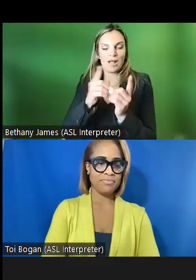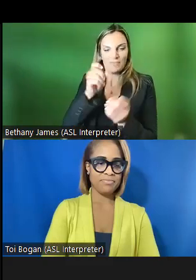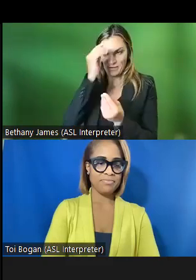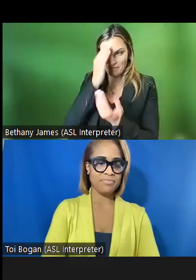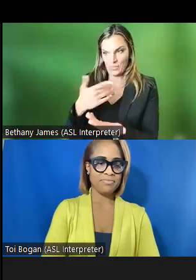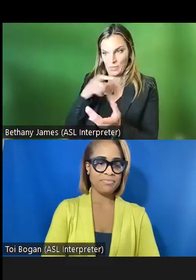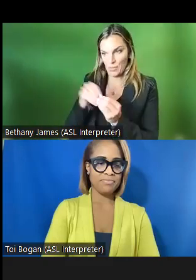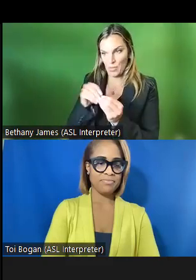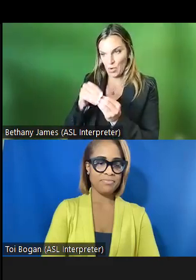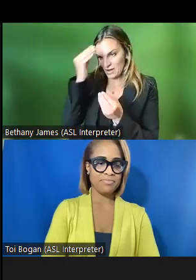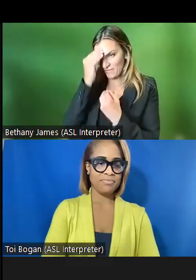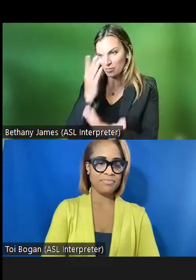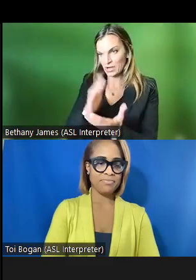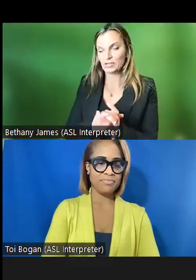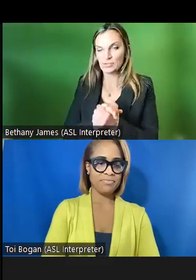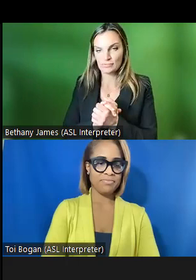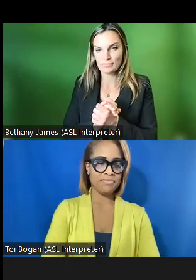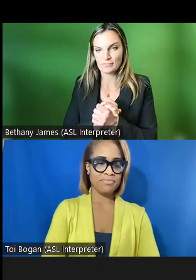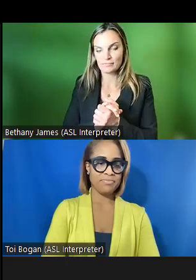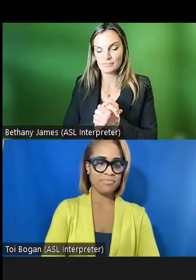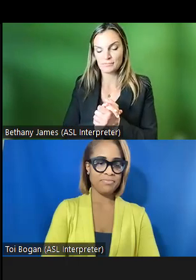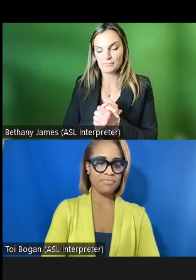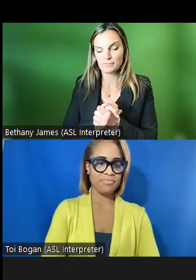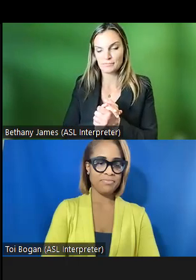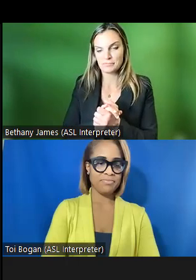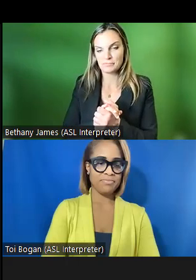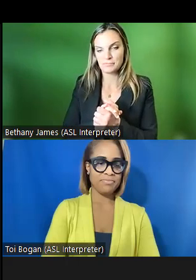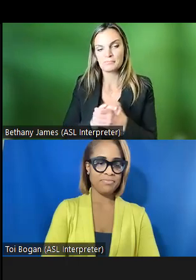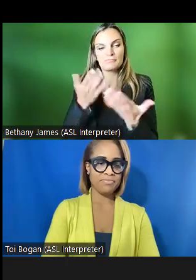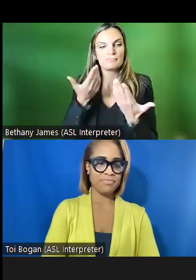and we can't proceed, or, you know, try their best to accommodate.